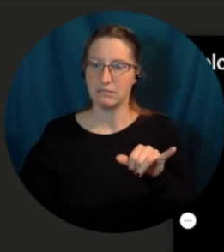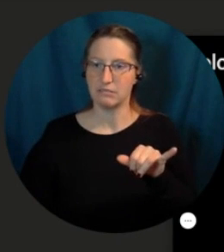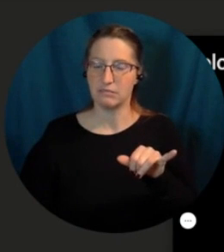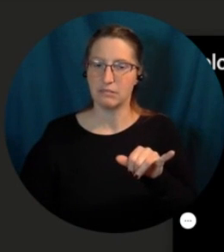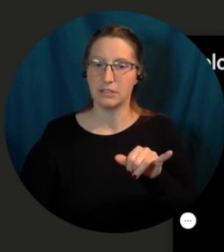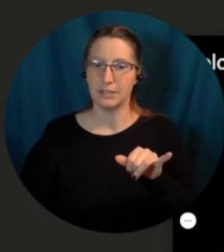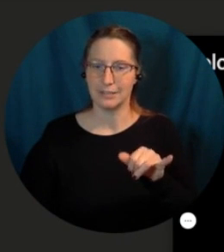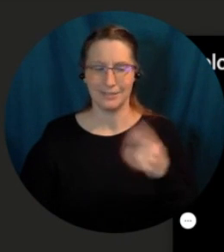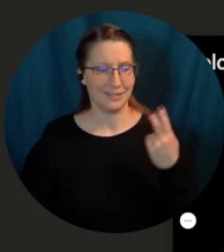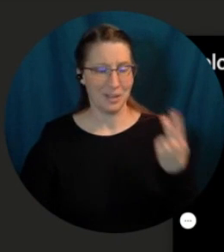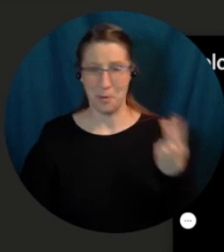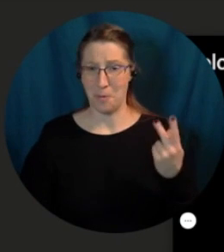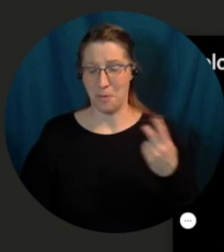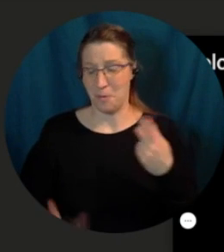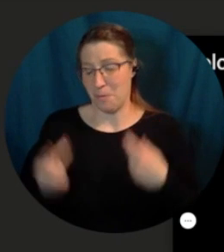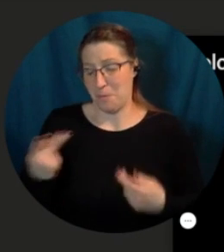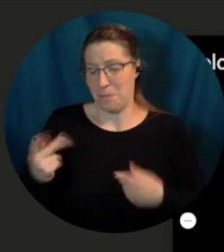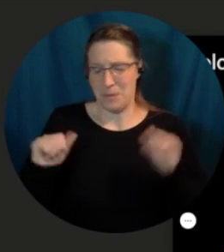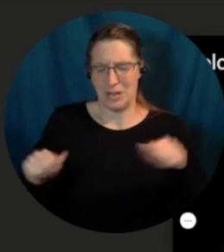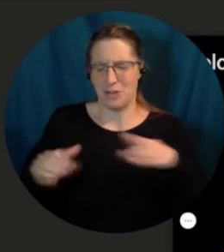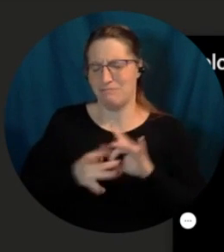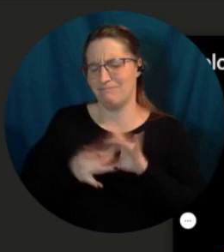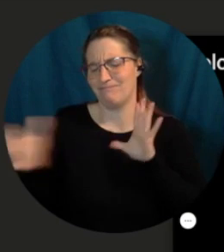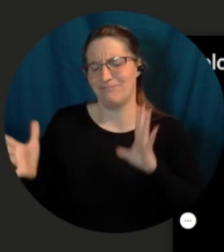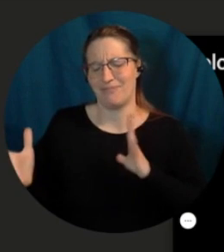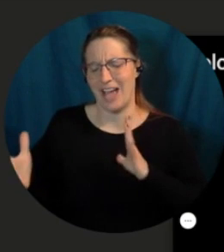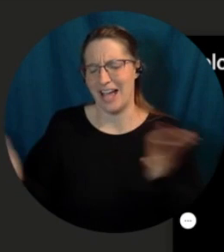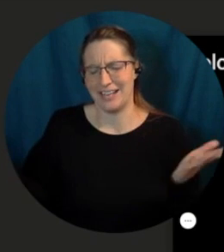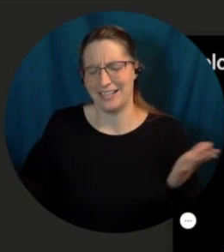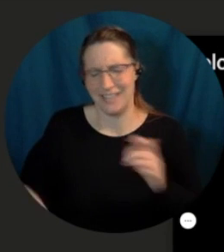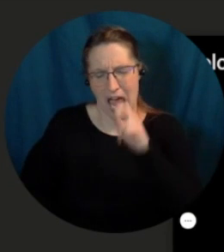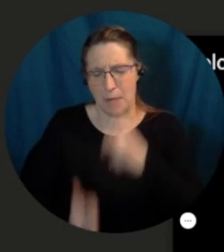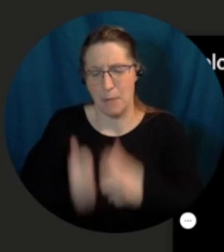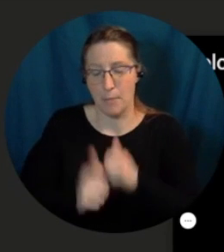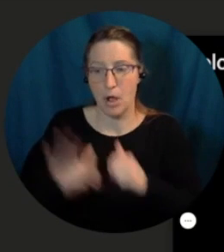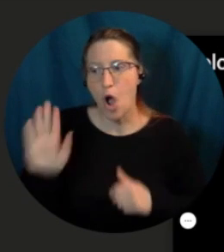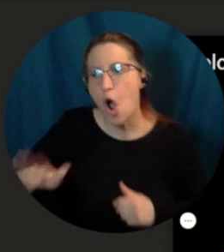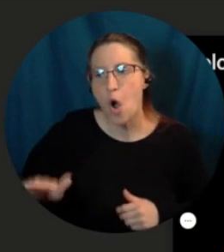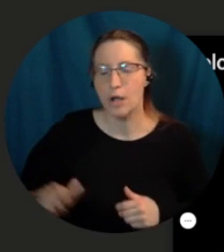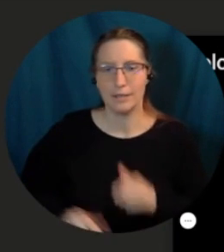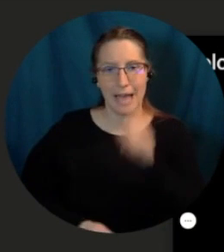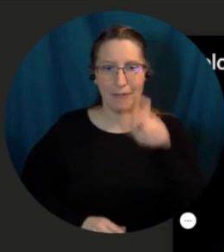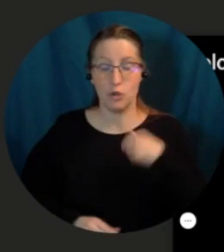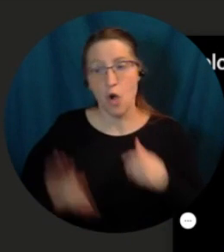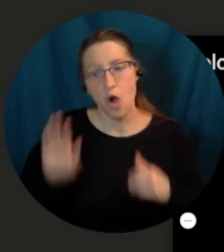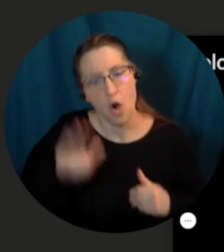give up control of. It wasn't something that we needed to say, oh, no that's a surfer. There was no point in that.